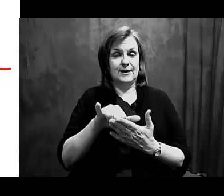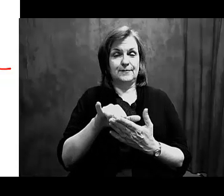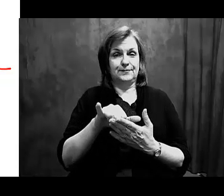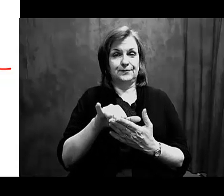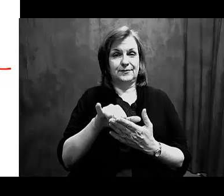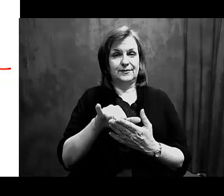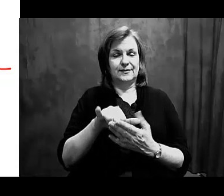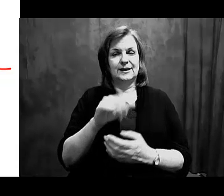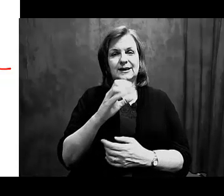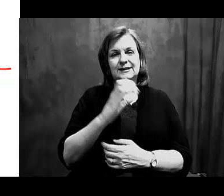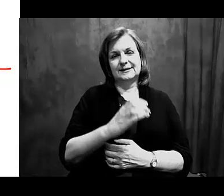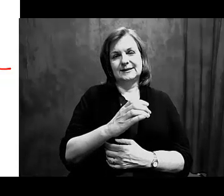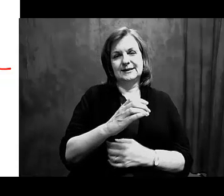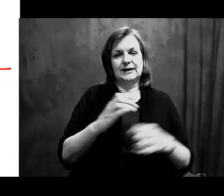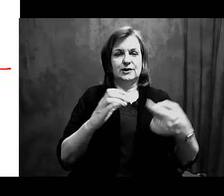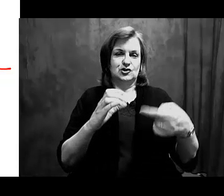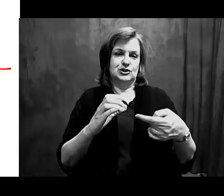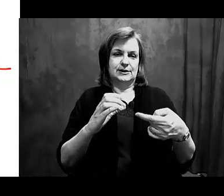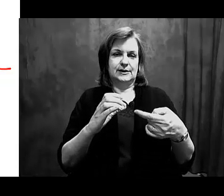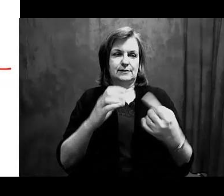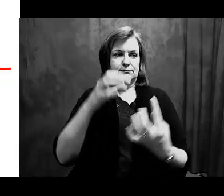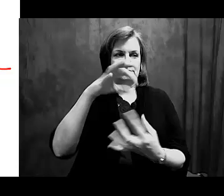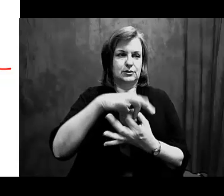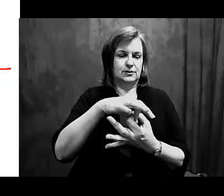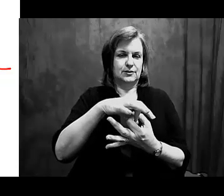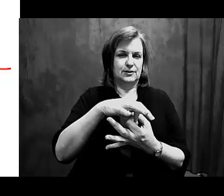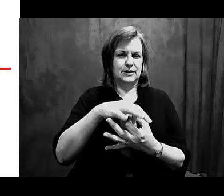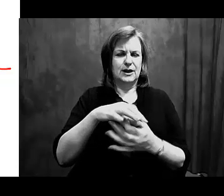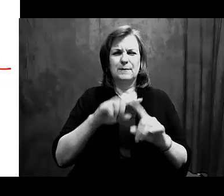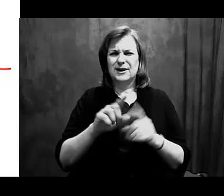and you see that C goes with G fine